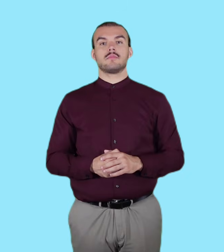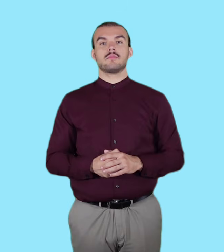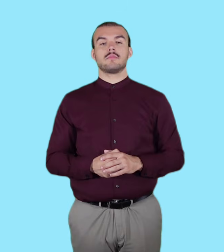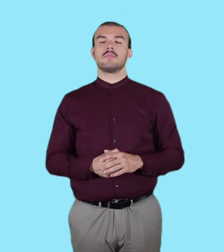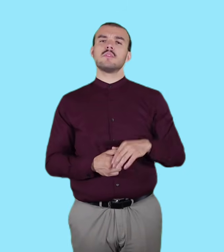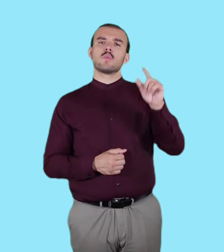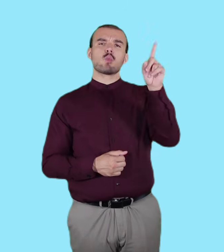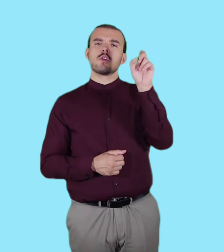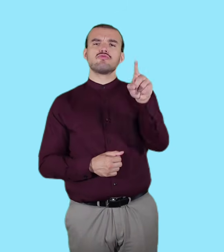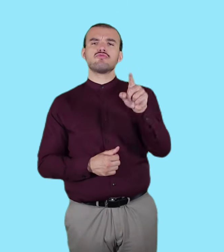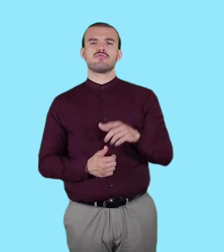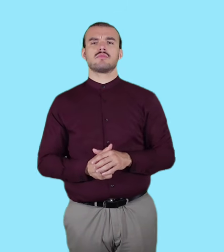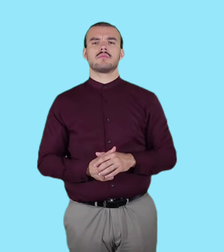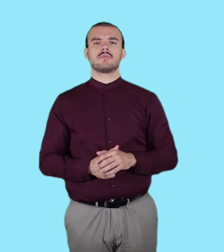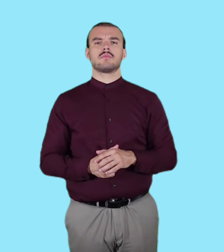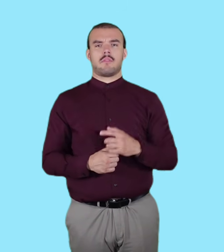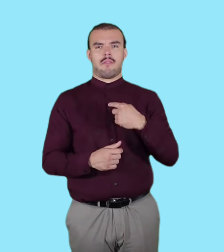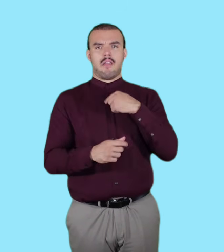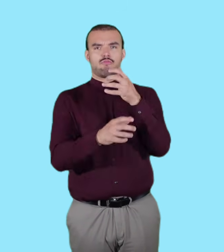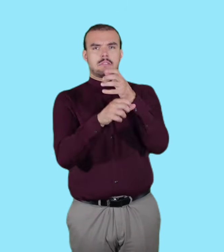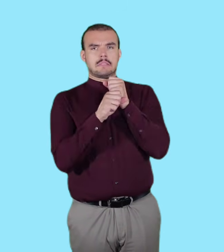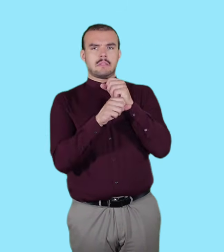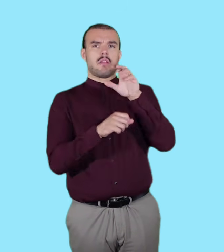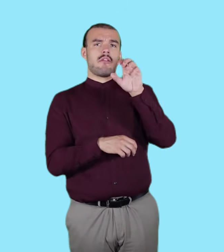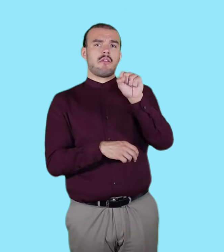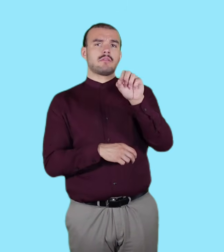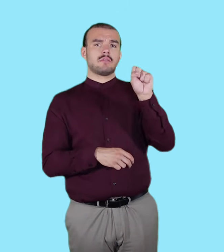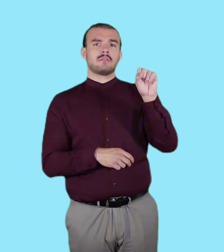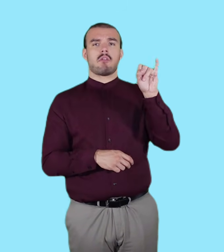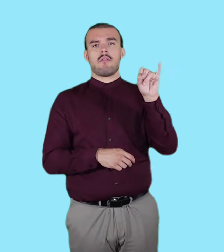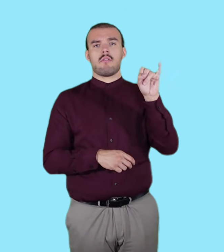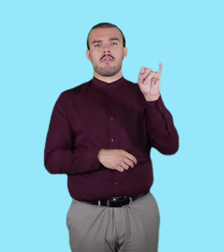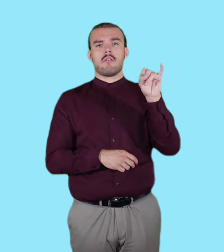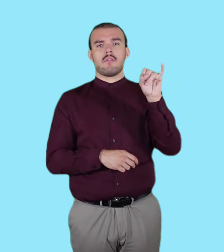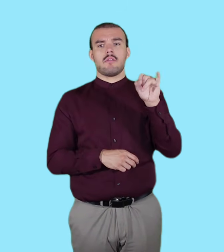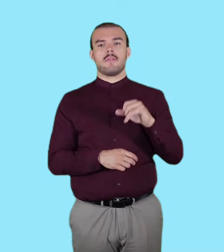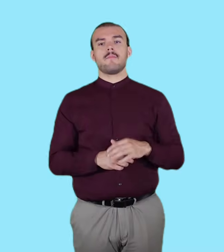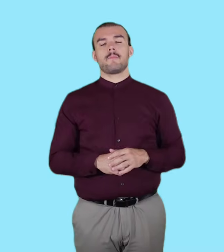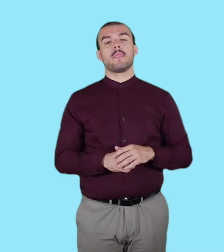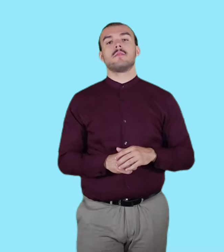Question: I receive supplemental security income. Sorry.